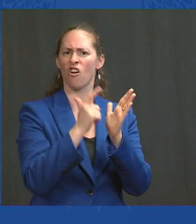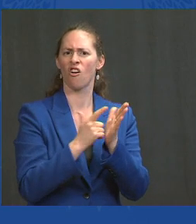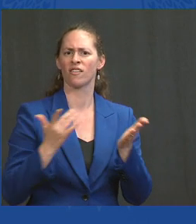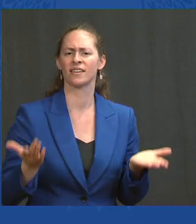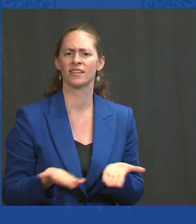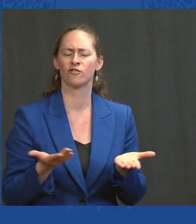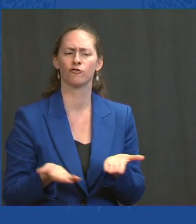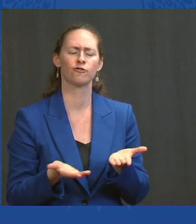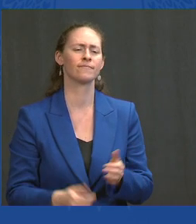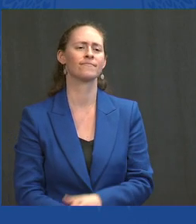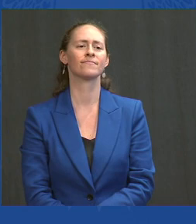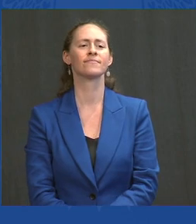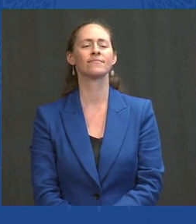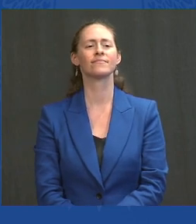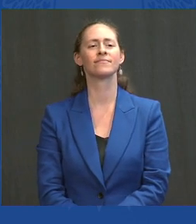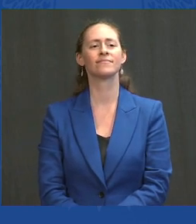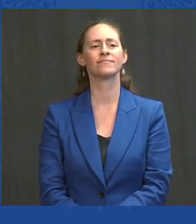and that I take this obligation freely